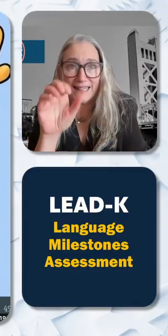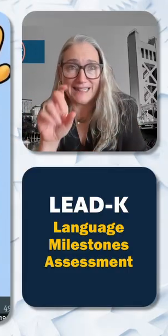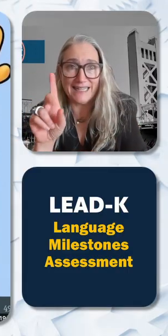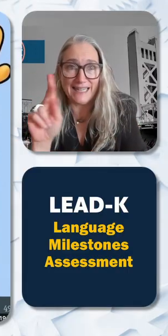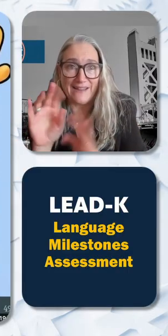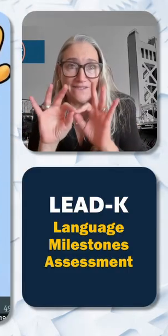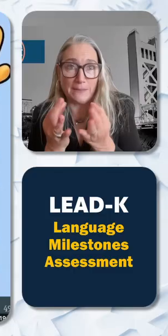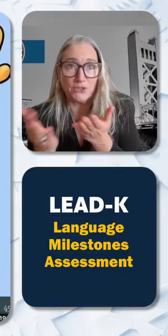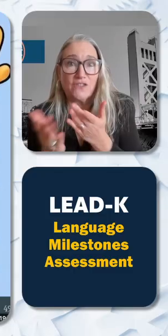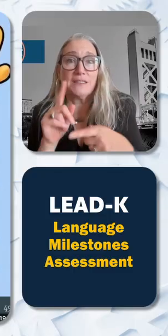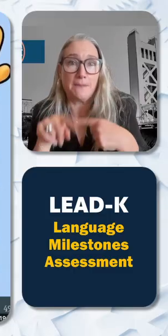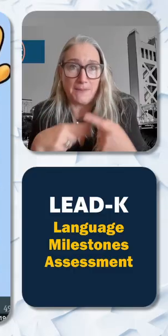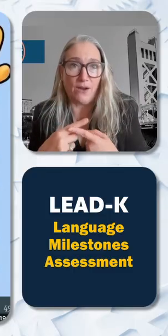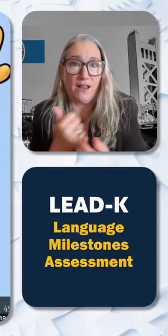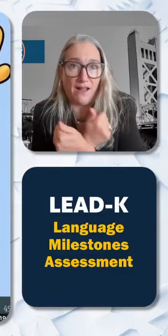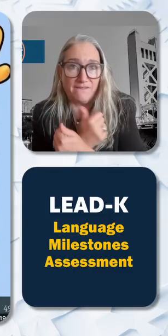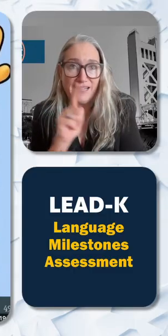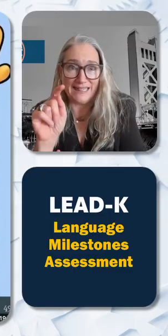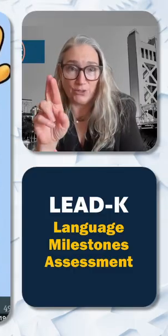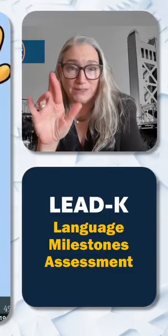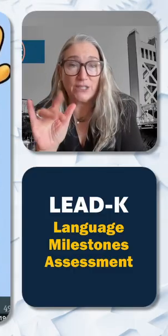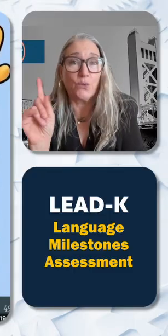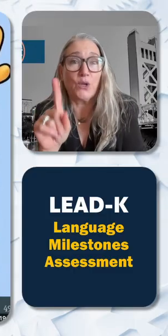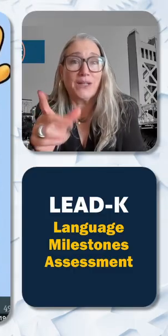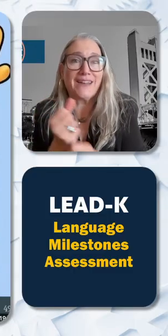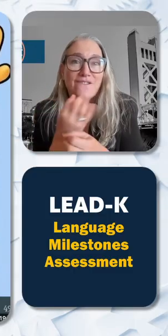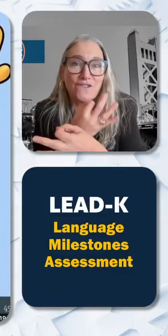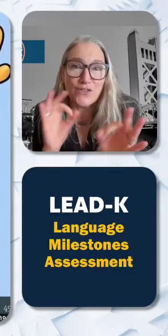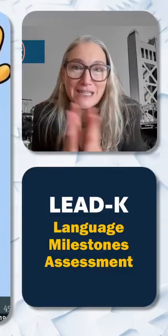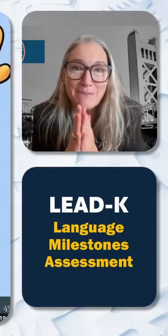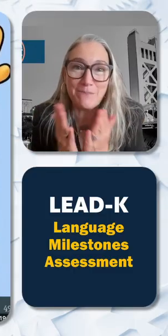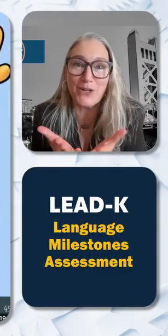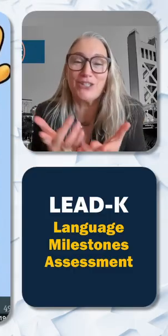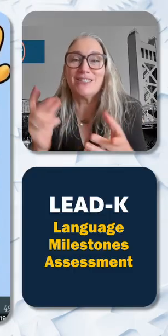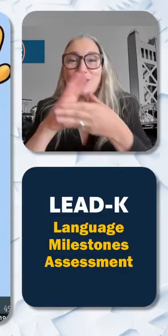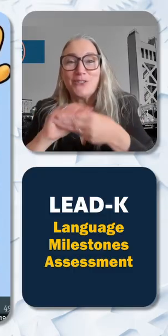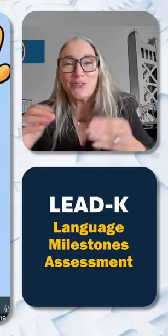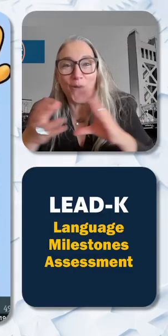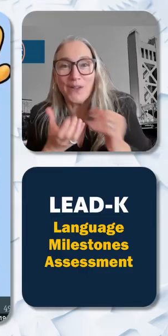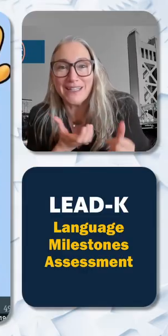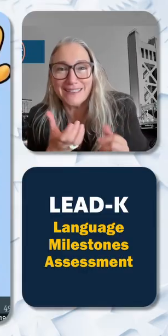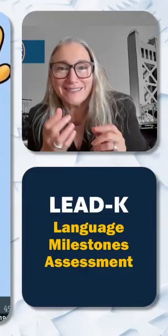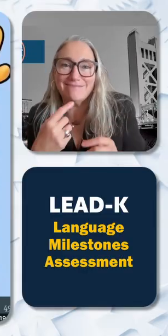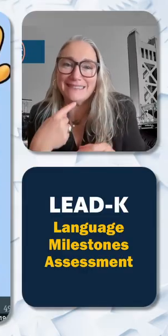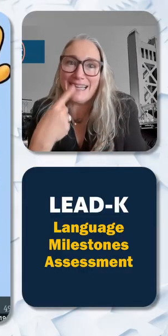Please look forward to LEAD-K Family Services. We will be posting that. Love and Literacy events is